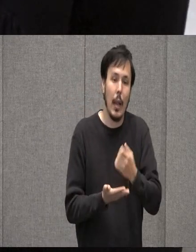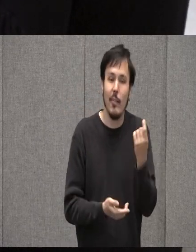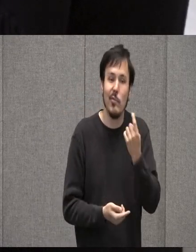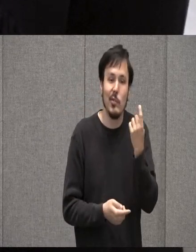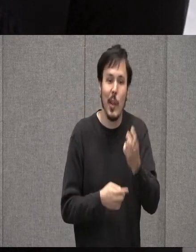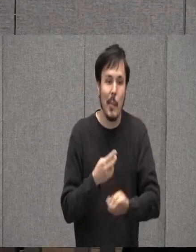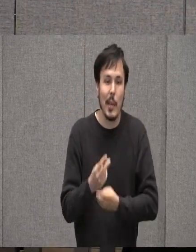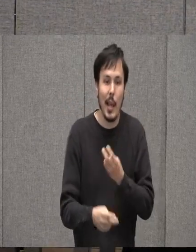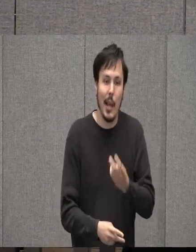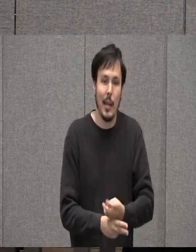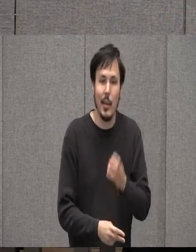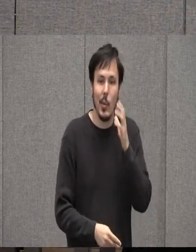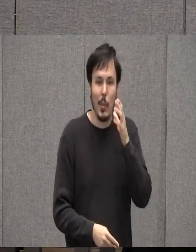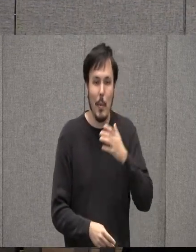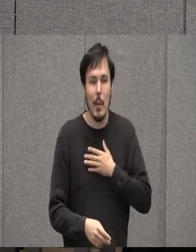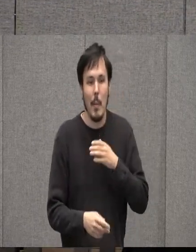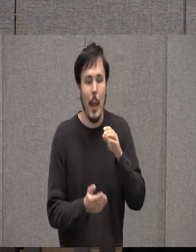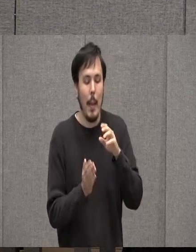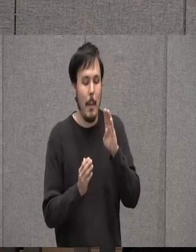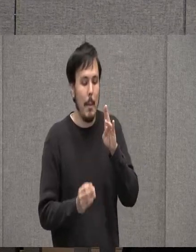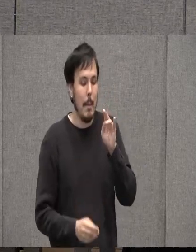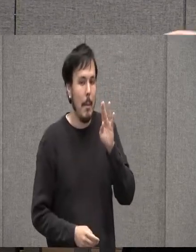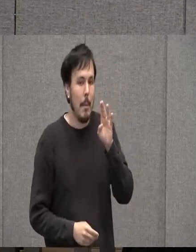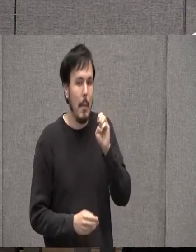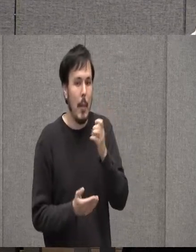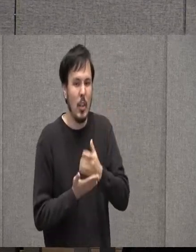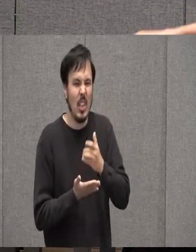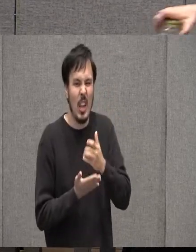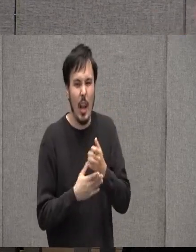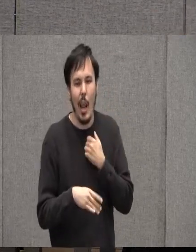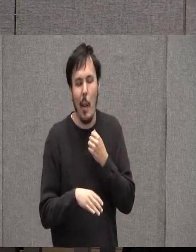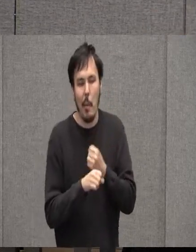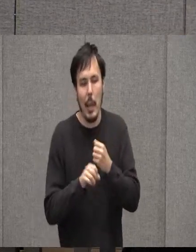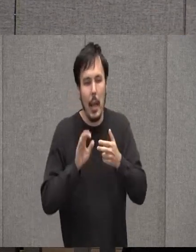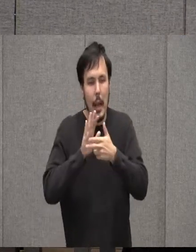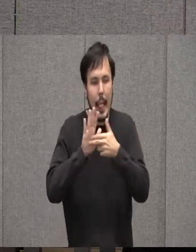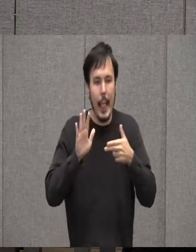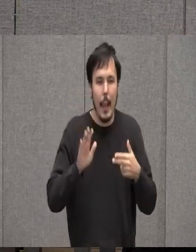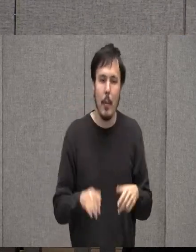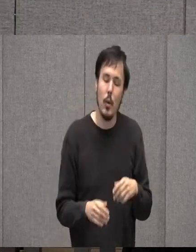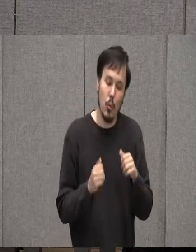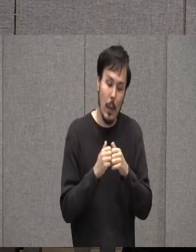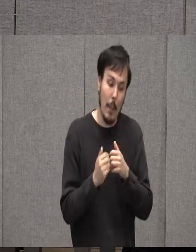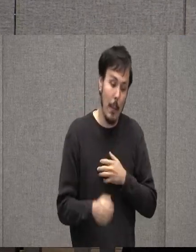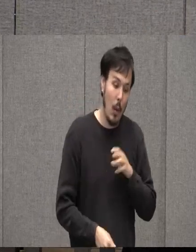This will be my bubble container so I made a label. I have my water and my soap.